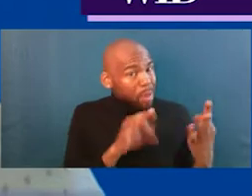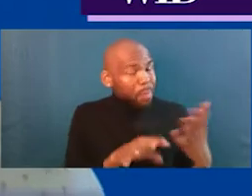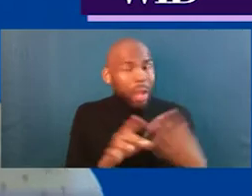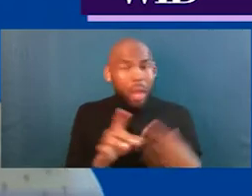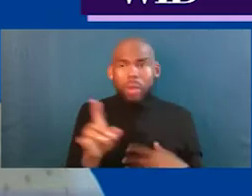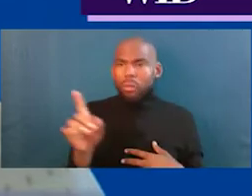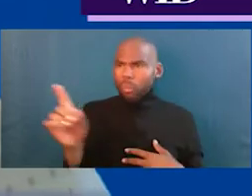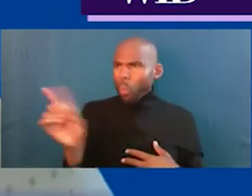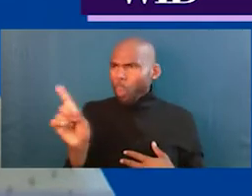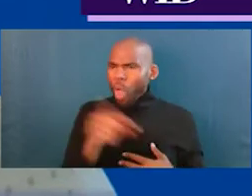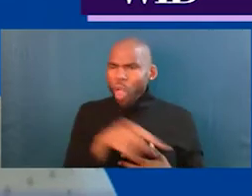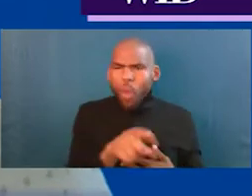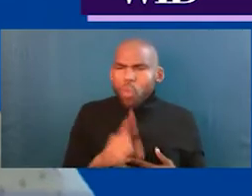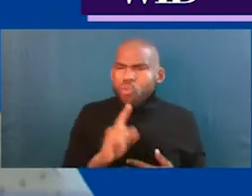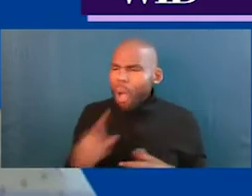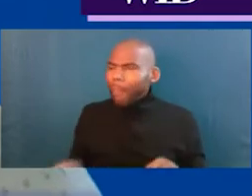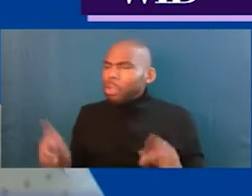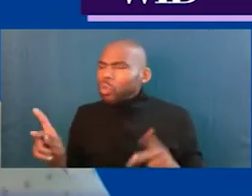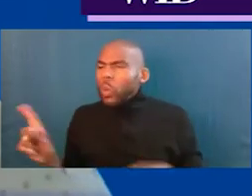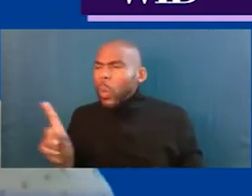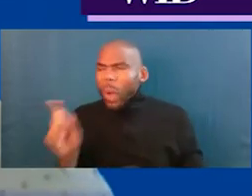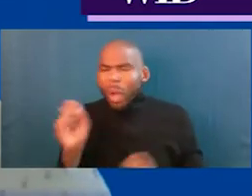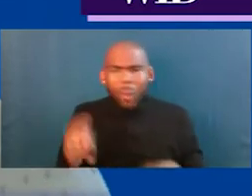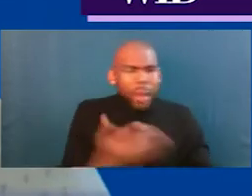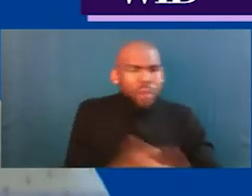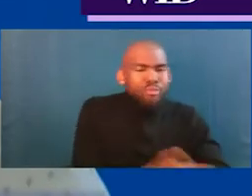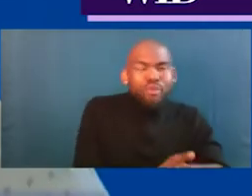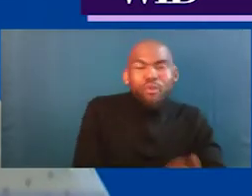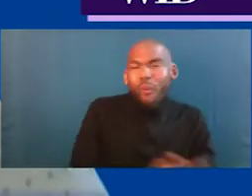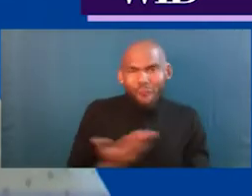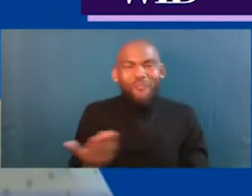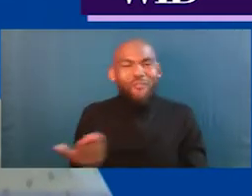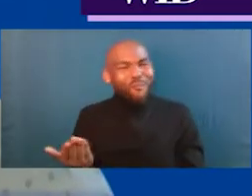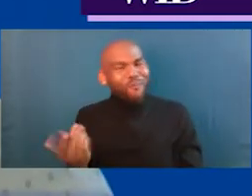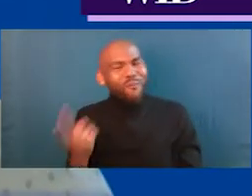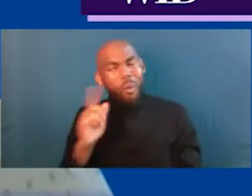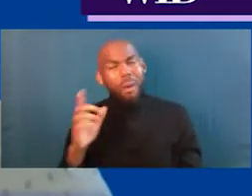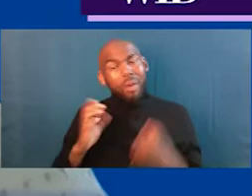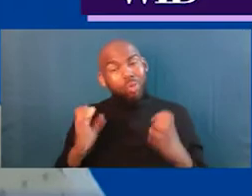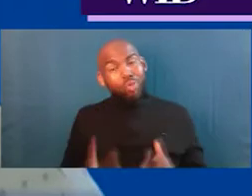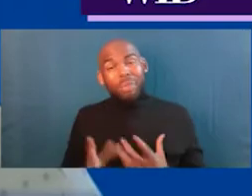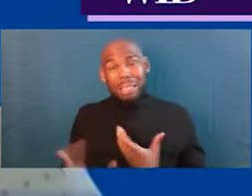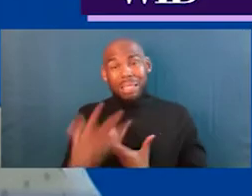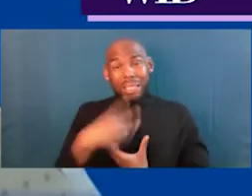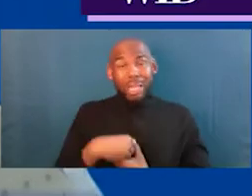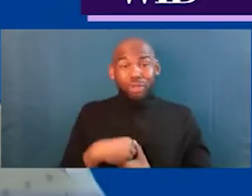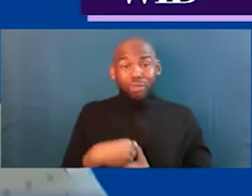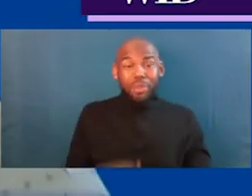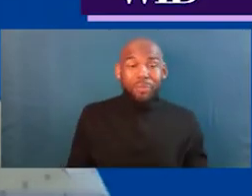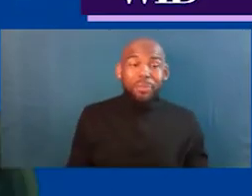on where the opportunities actually are for us to improve our customer engagement and channels.